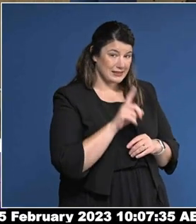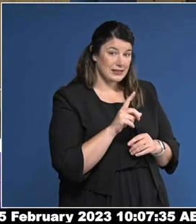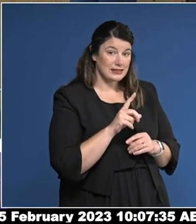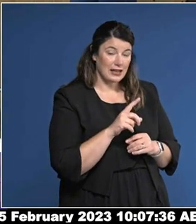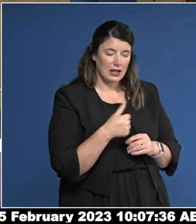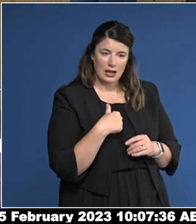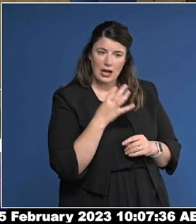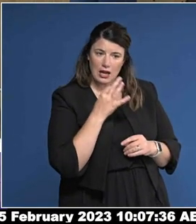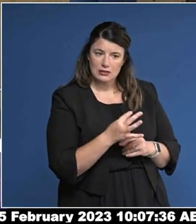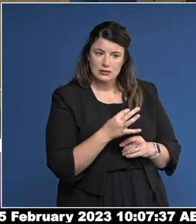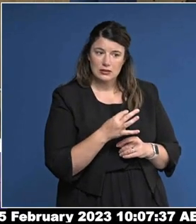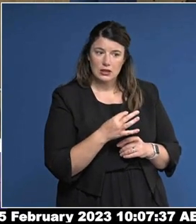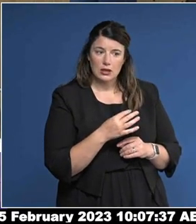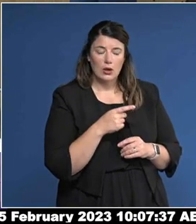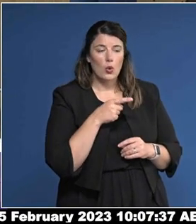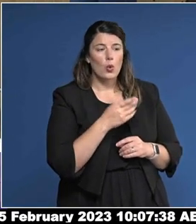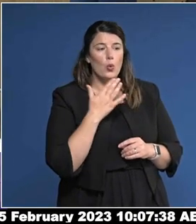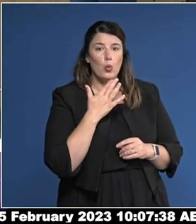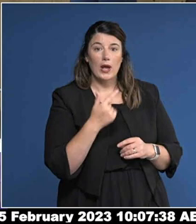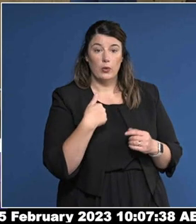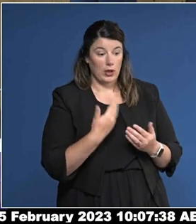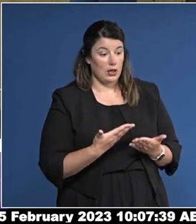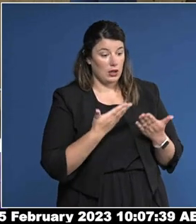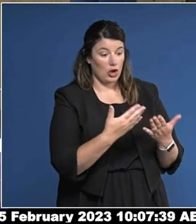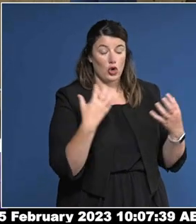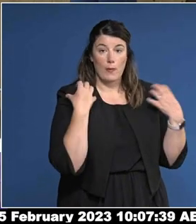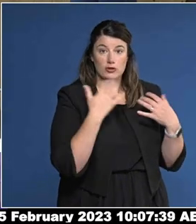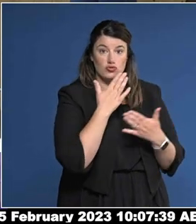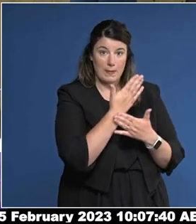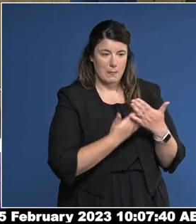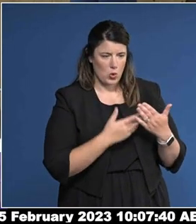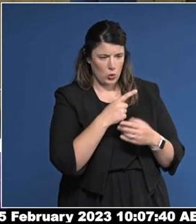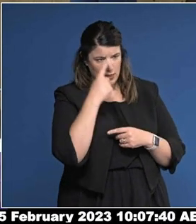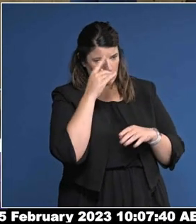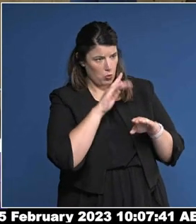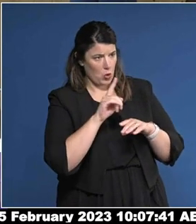on the basis of the Commissioners' Report about the organisation?", Mr Hyland said: